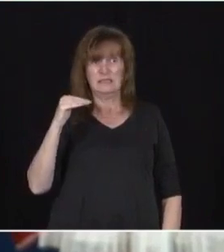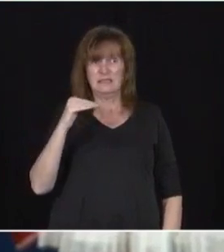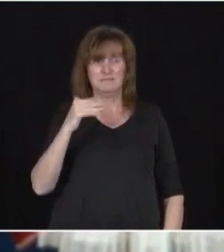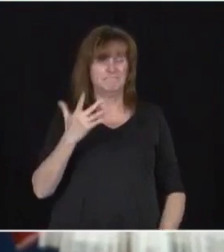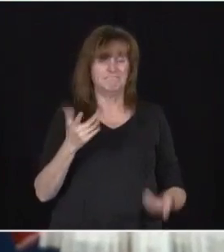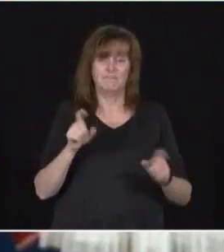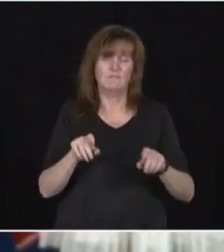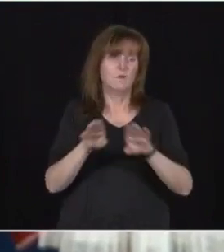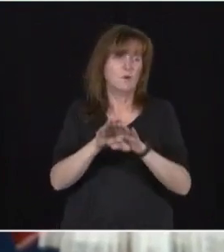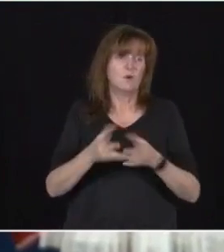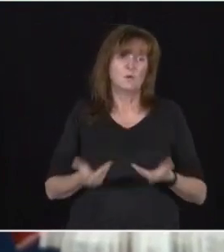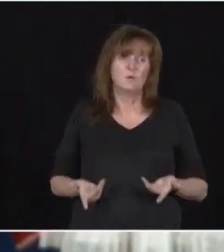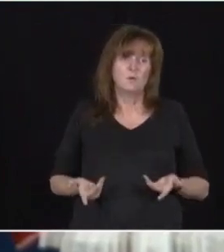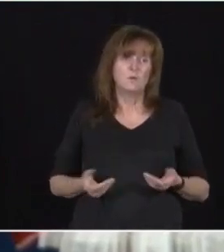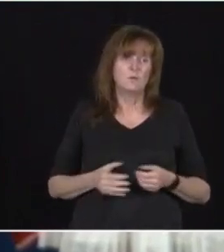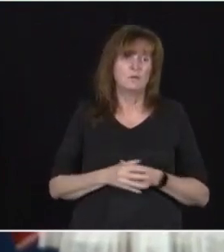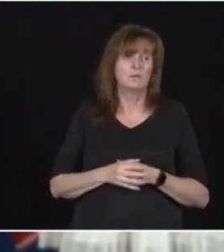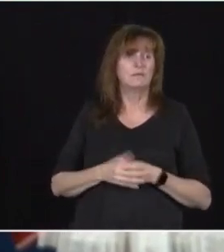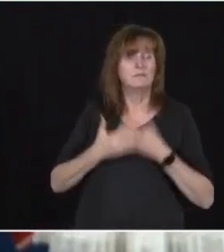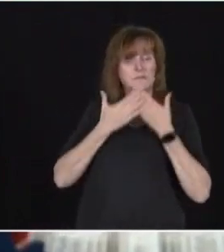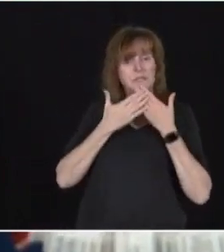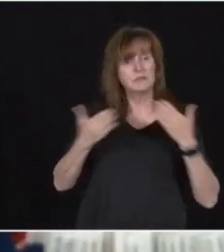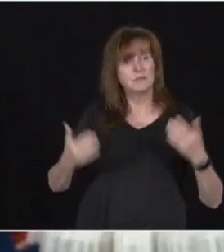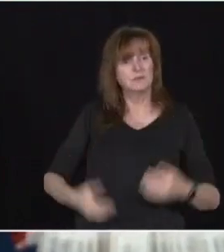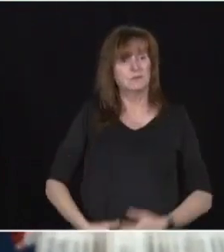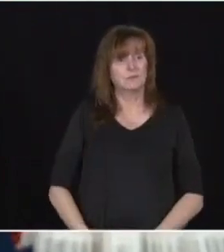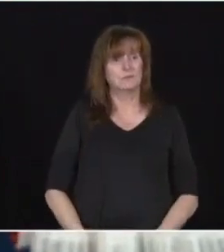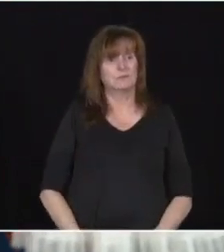But we won't hesitate to close it down. Thank you everyone.